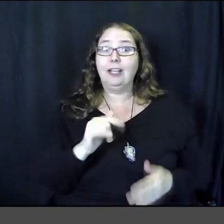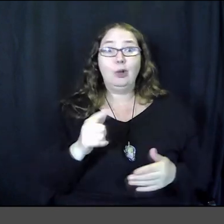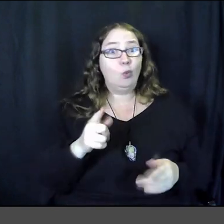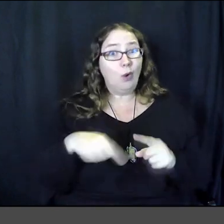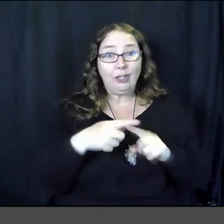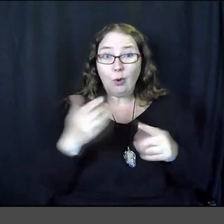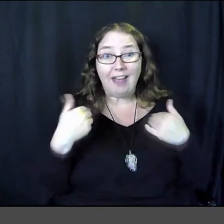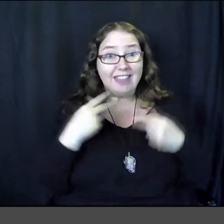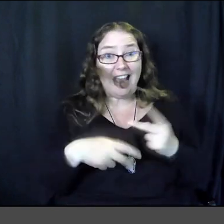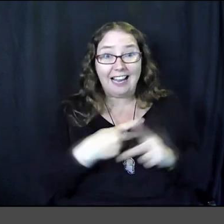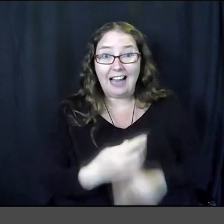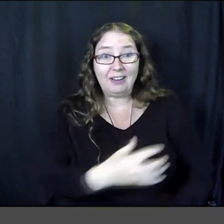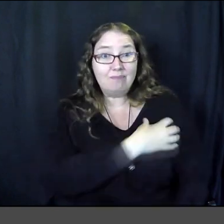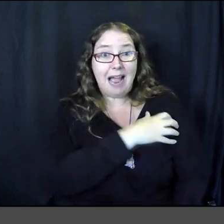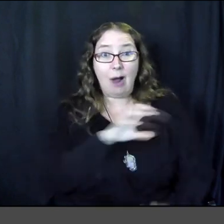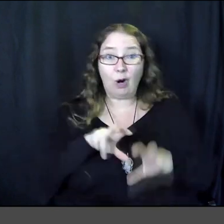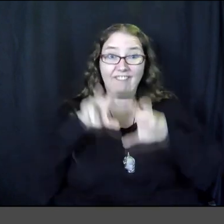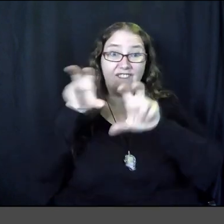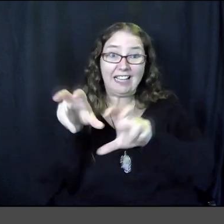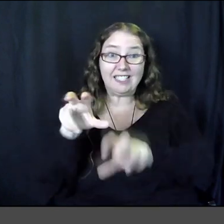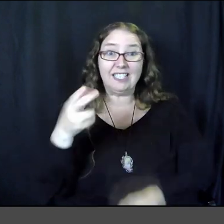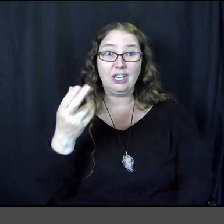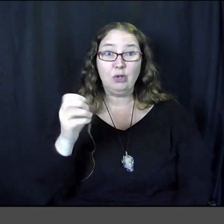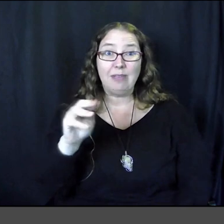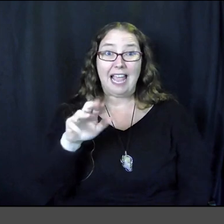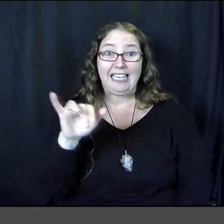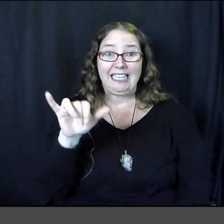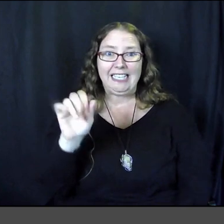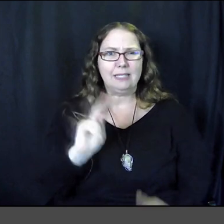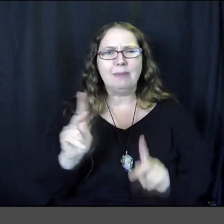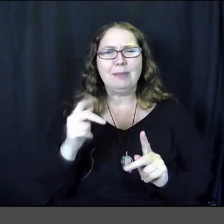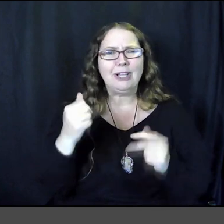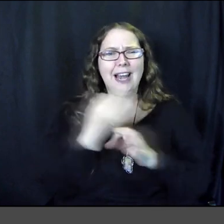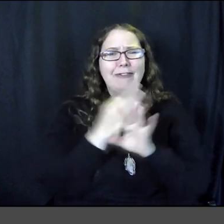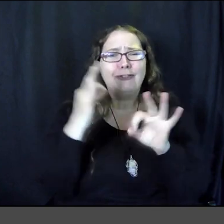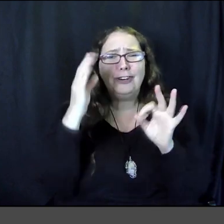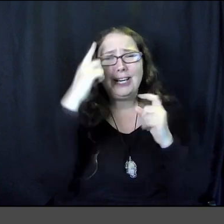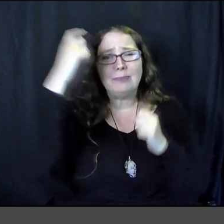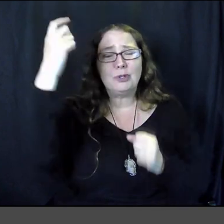WHERE PEOPLE CAN ACTUALLY HAVE FREEDOM DREAMS AND KNOW IT'S OKAY TO DREAM,